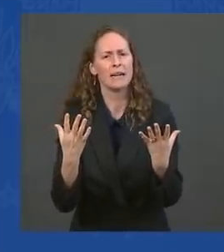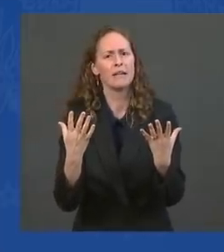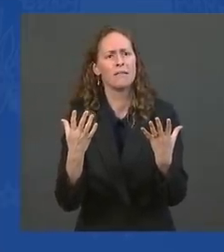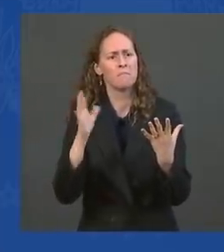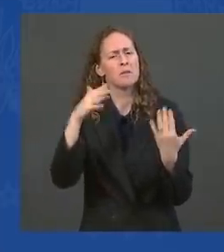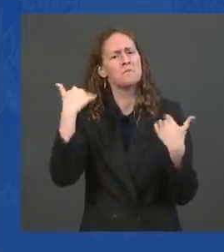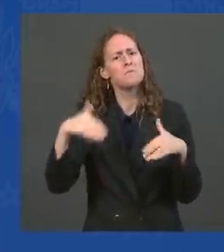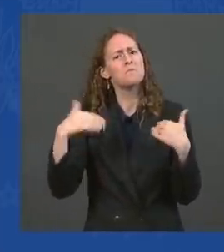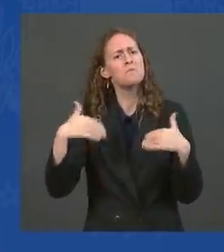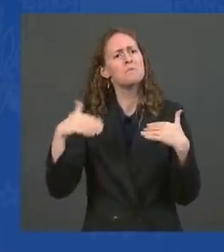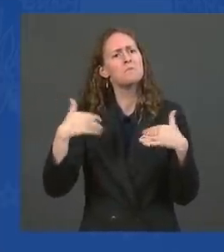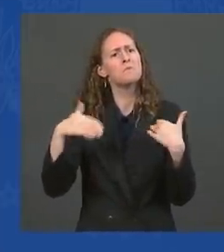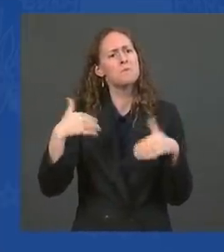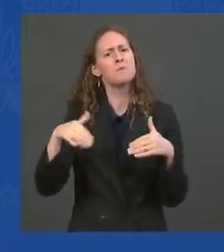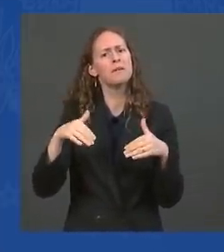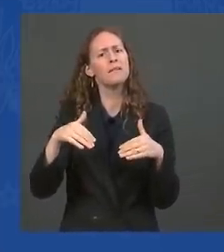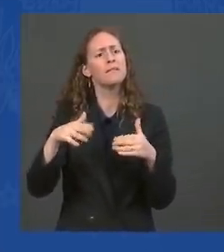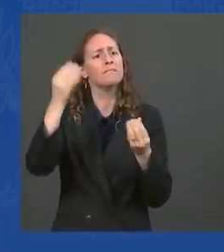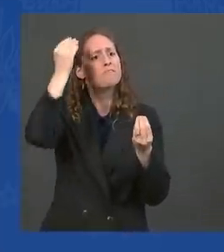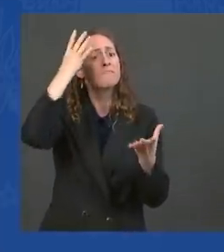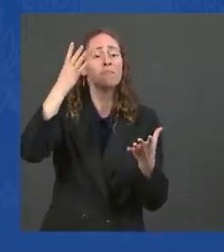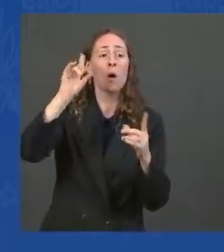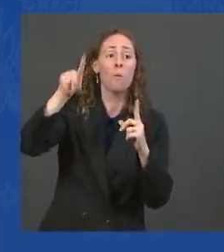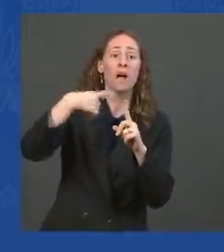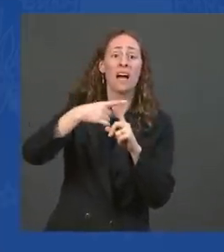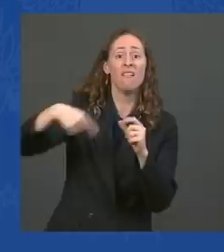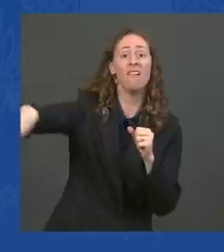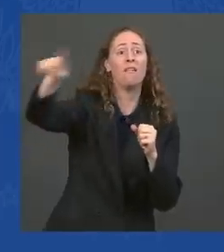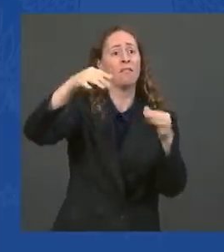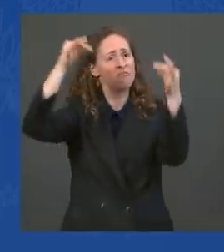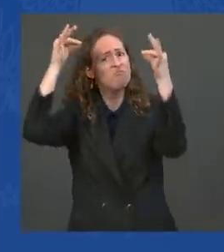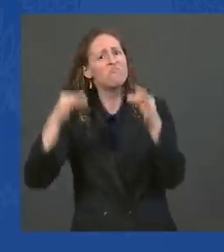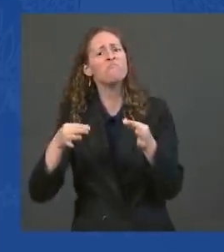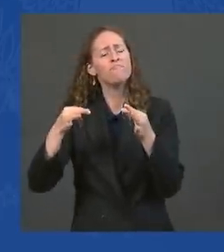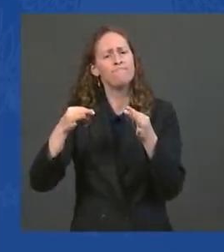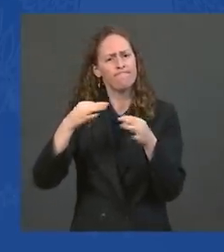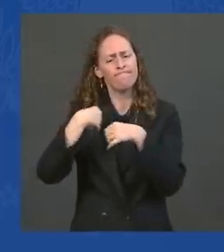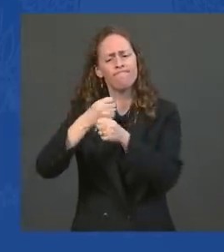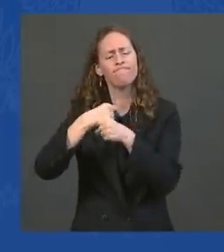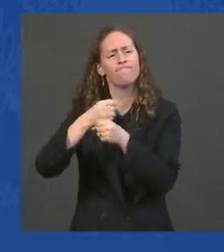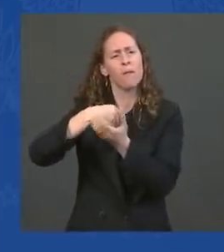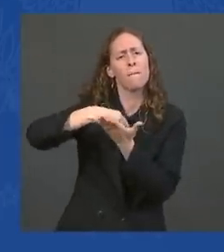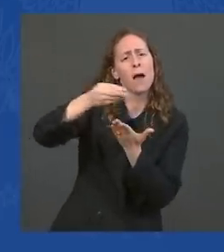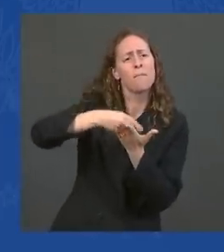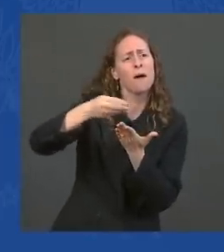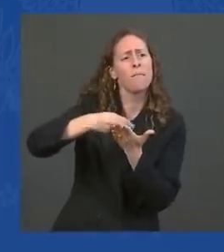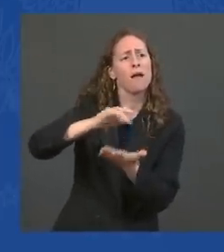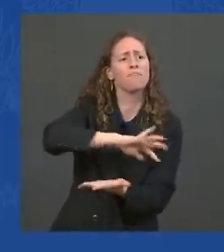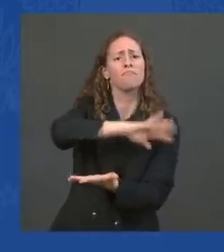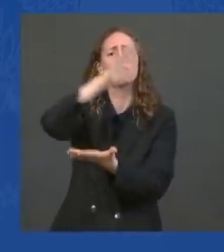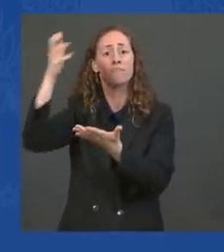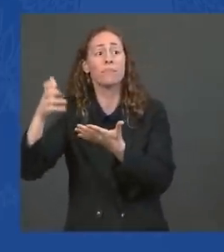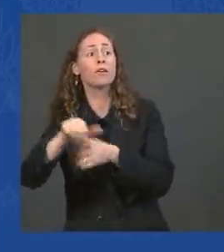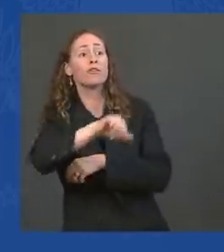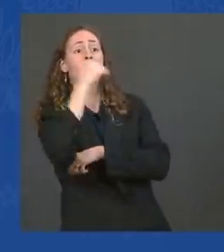to acquire this formidable capability and, perhaps, equally momentous, for any other state to come to its aid.